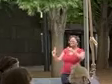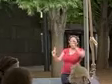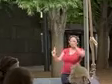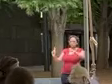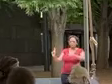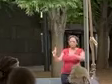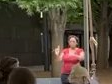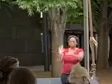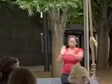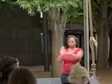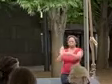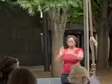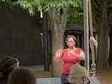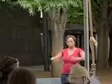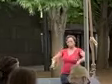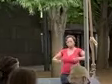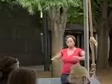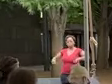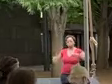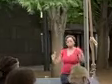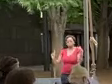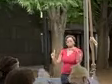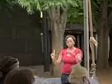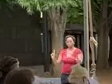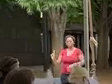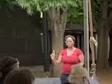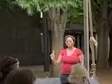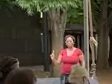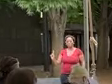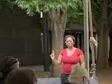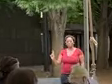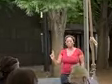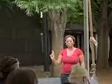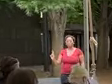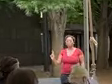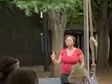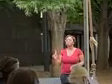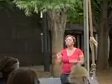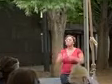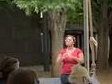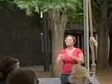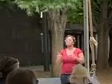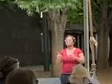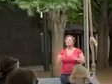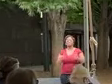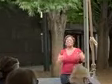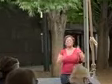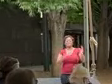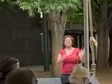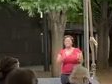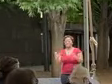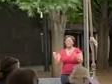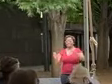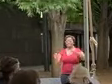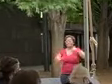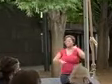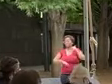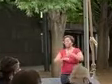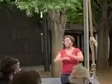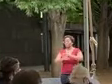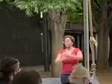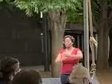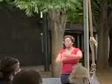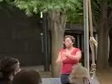Troubled that the original plan for the Memorial did not openly display president Roosevelt's disability,